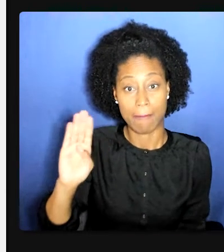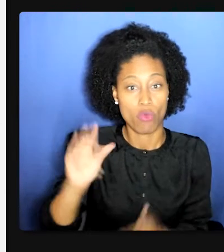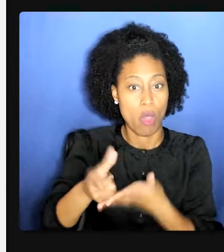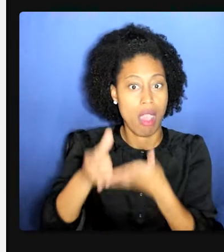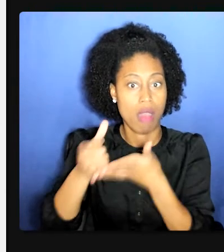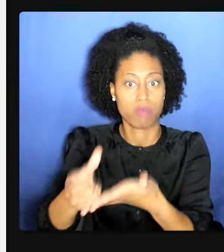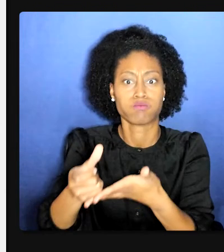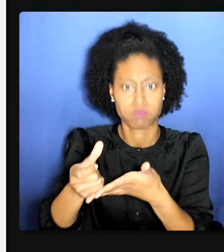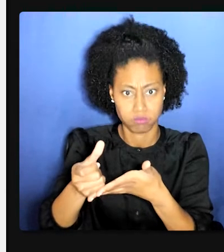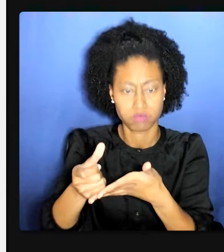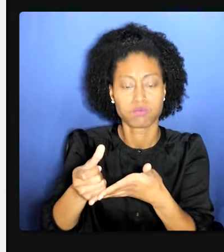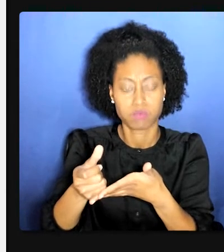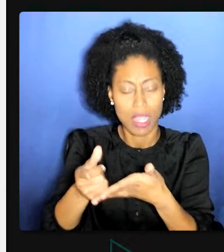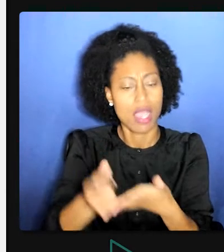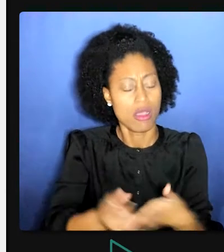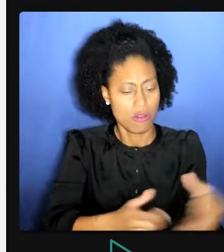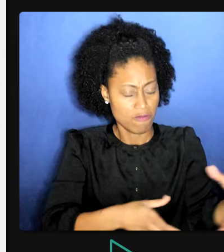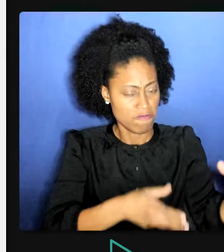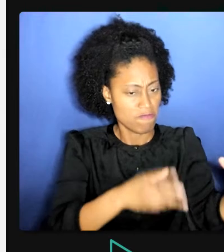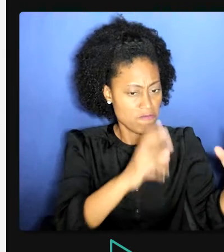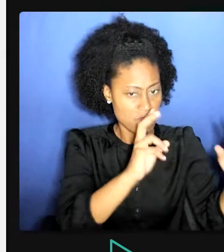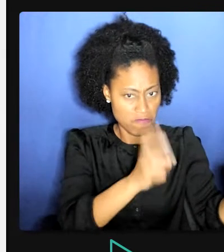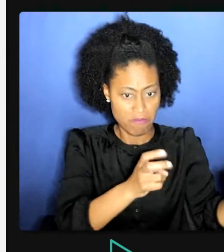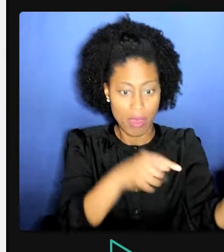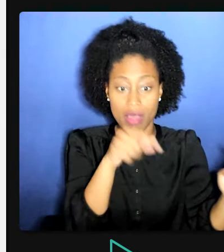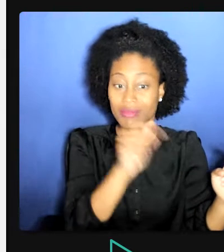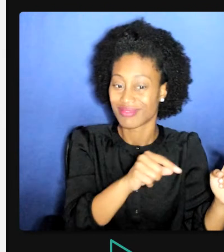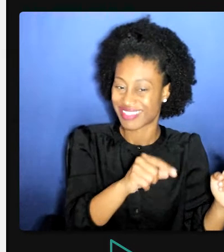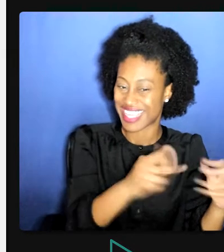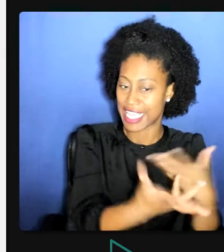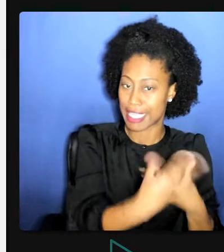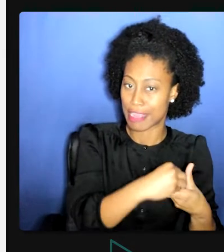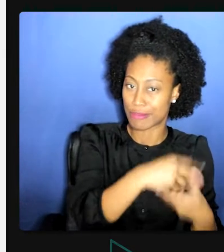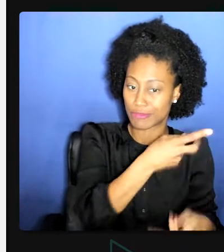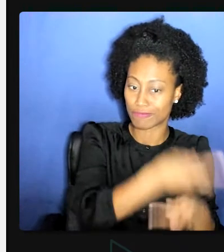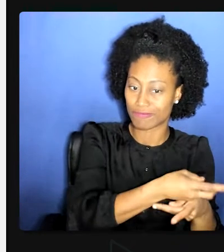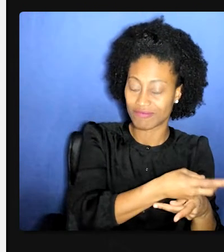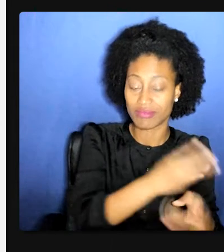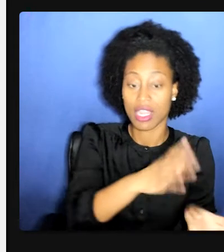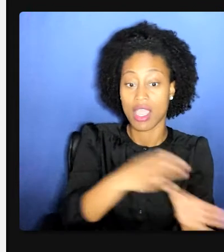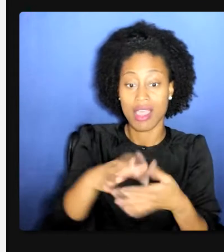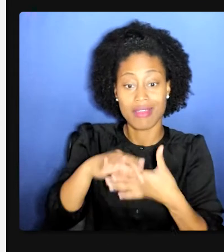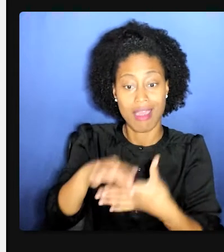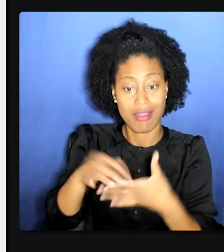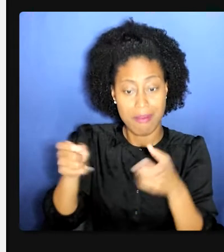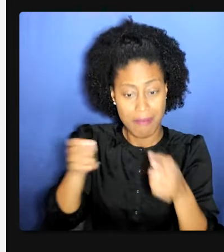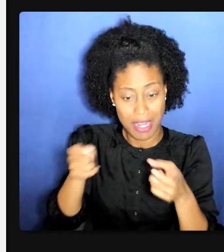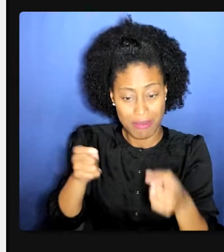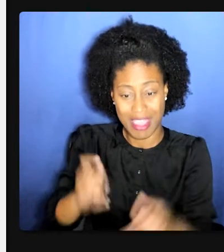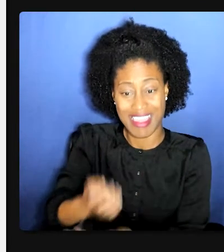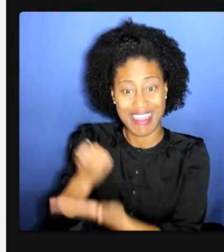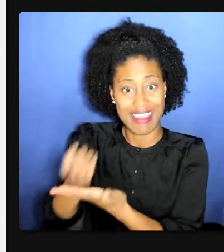These tools are categorized as engagement and retention, content management, economy and automation.